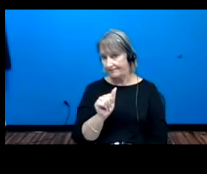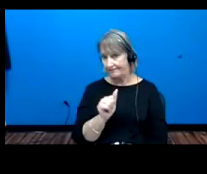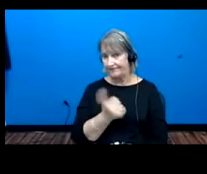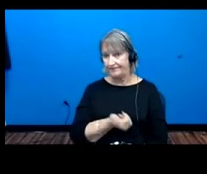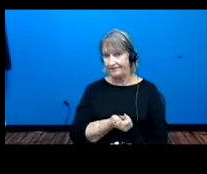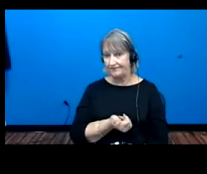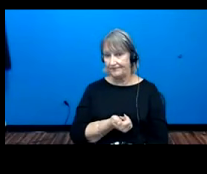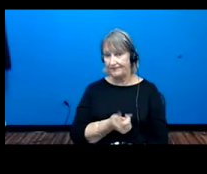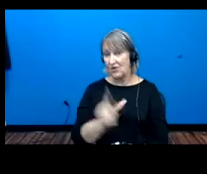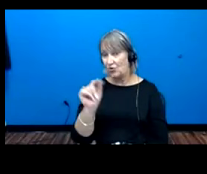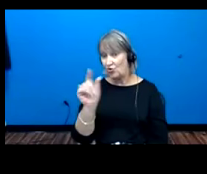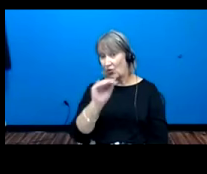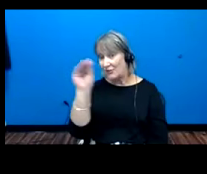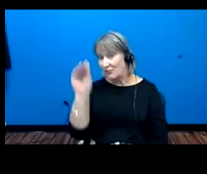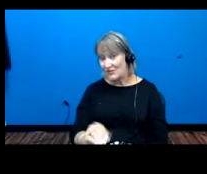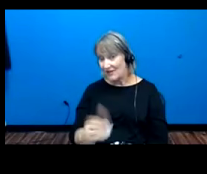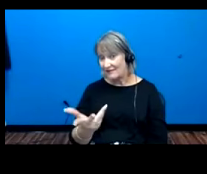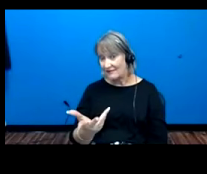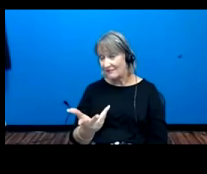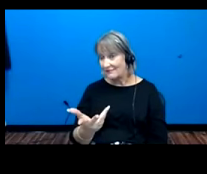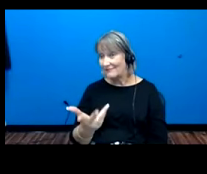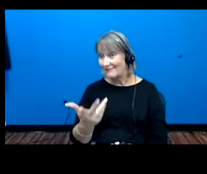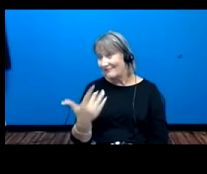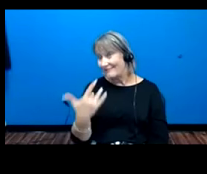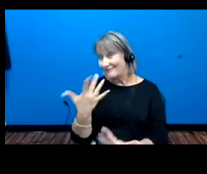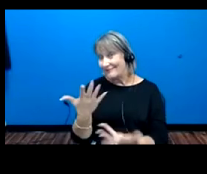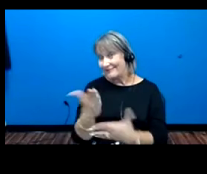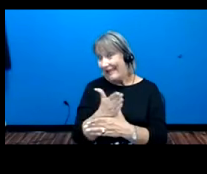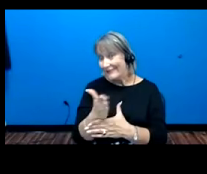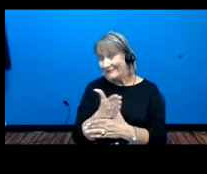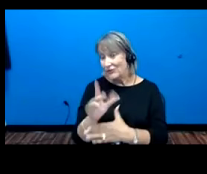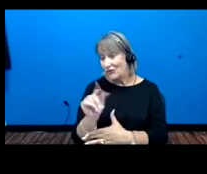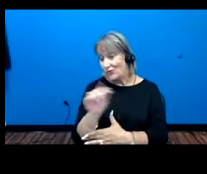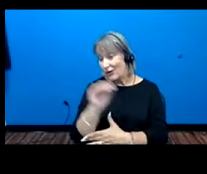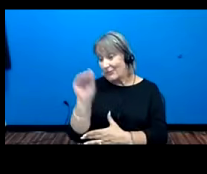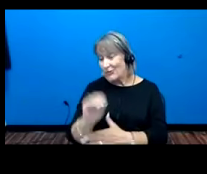So once again, how do we get this information into the hands in a way that makes sense?